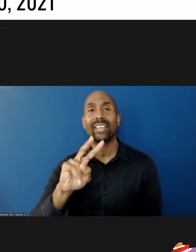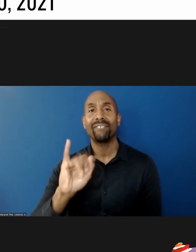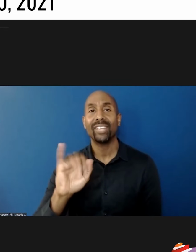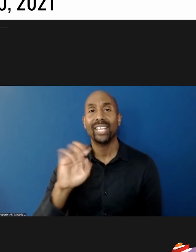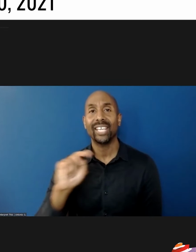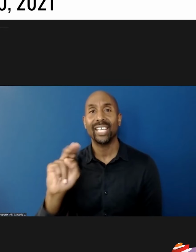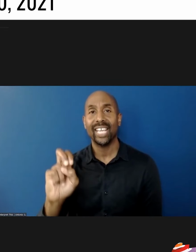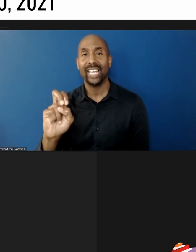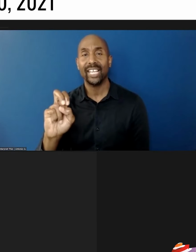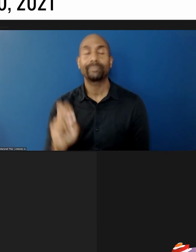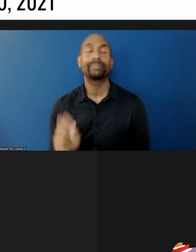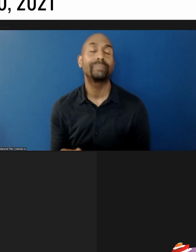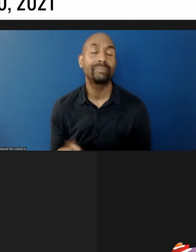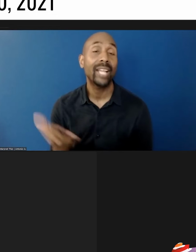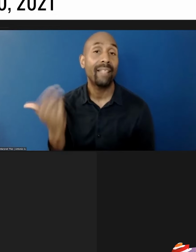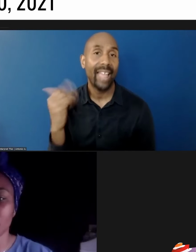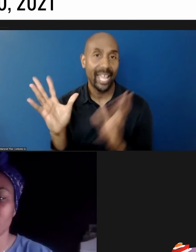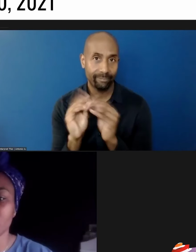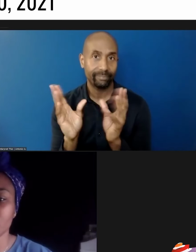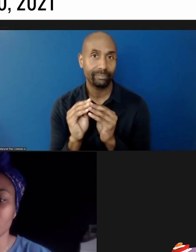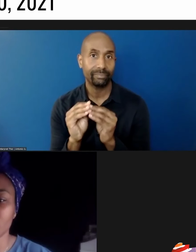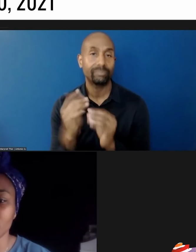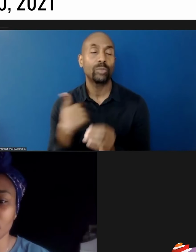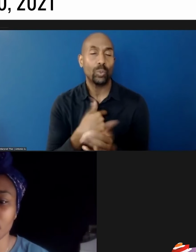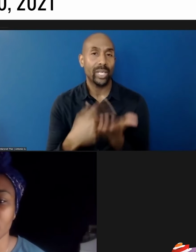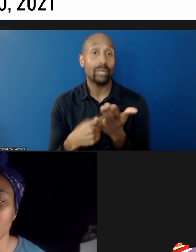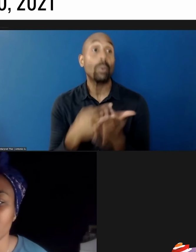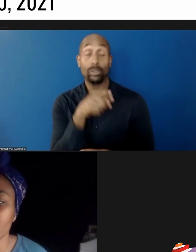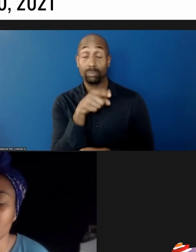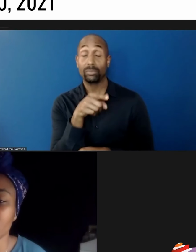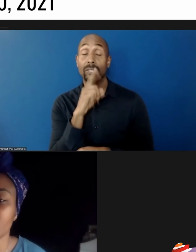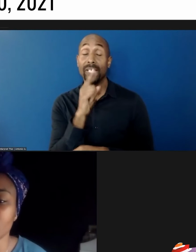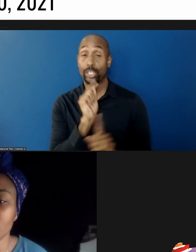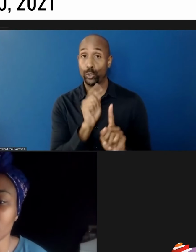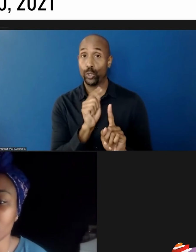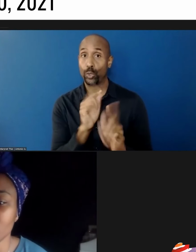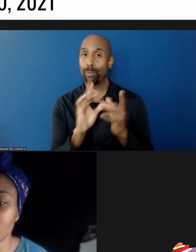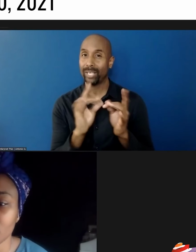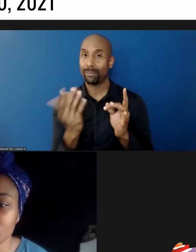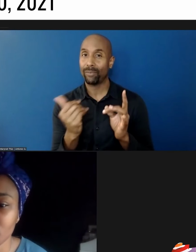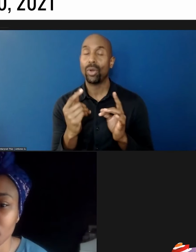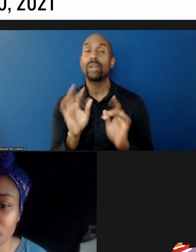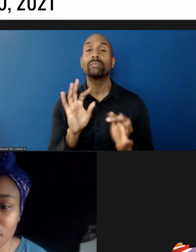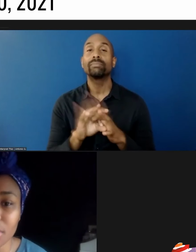we talked about, specifically you talked about education specifically for Black disabled